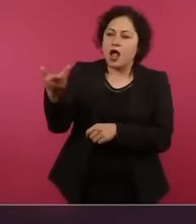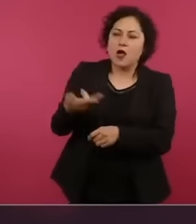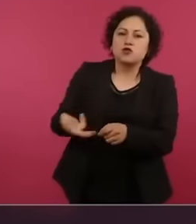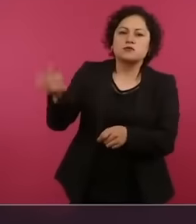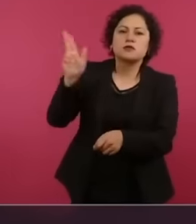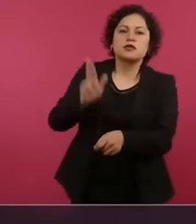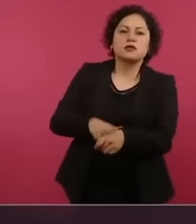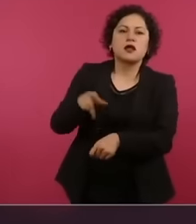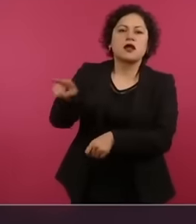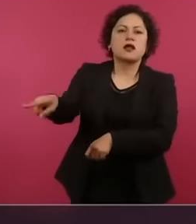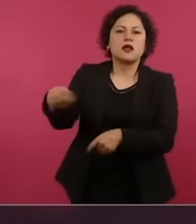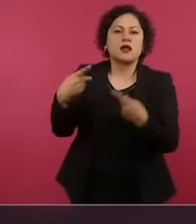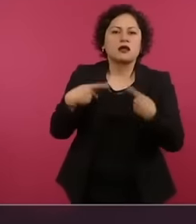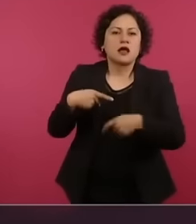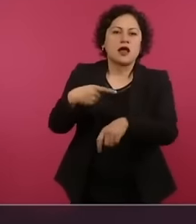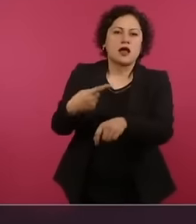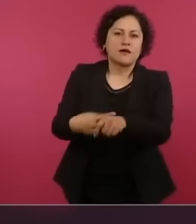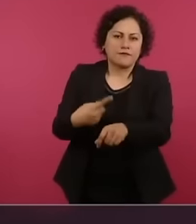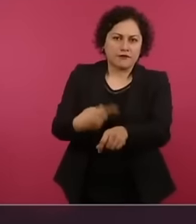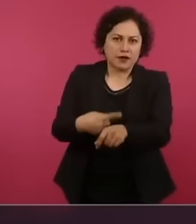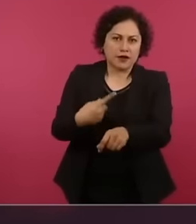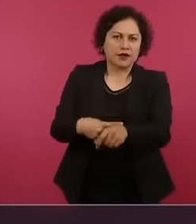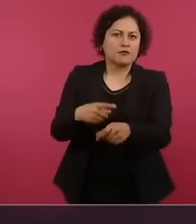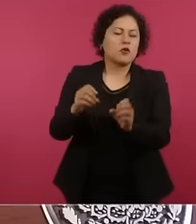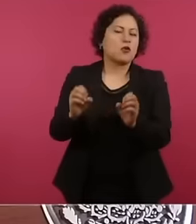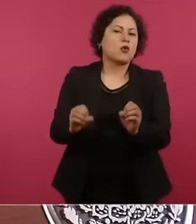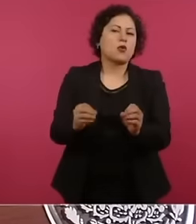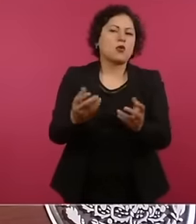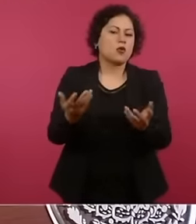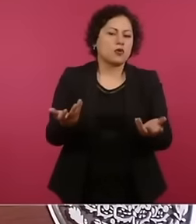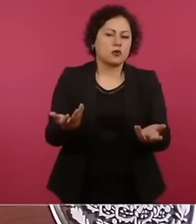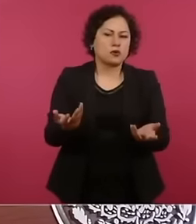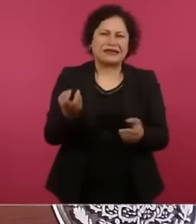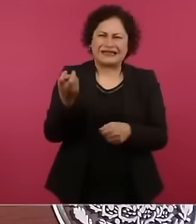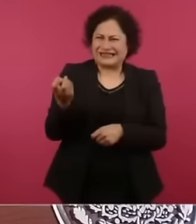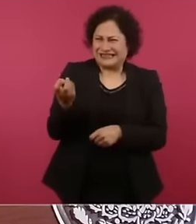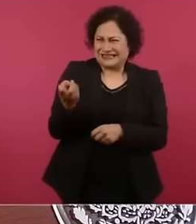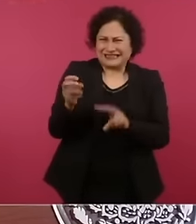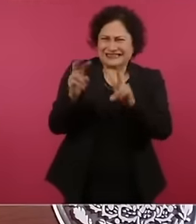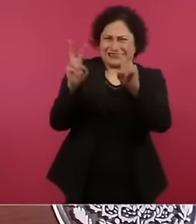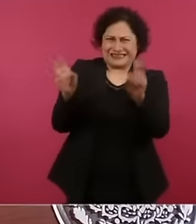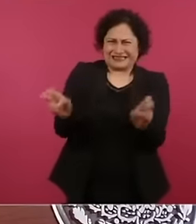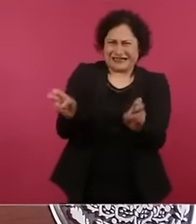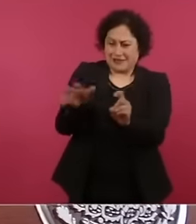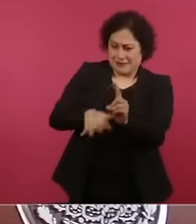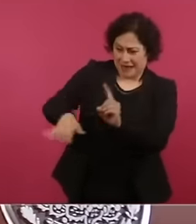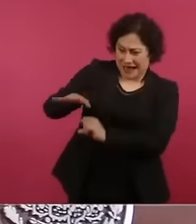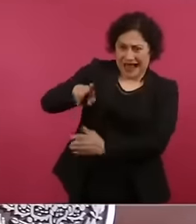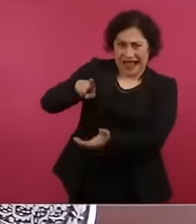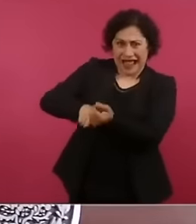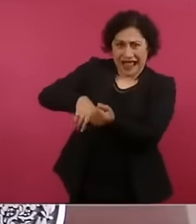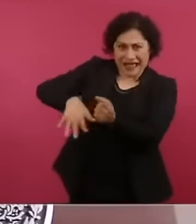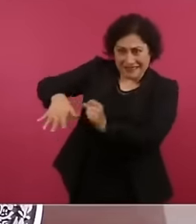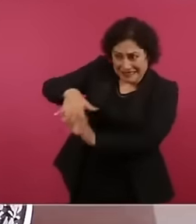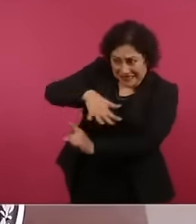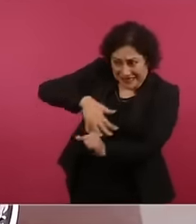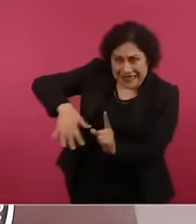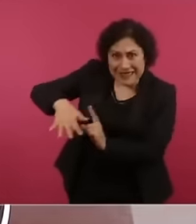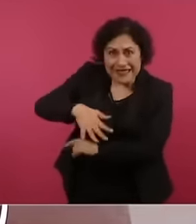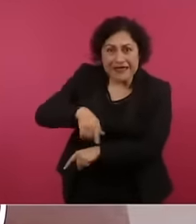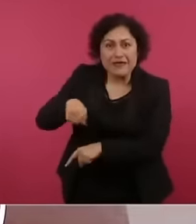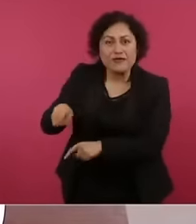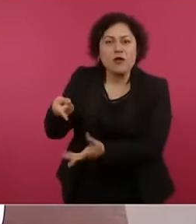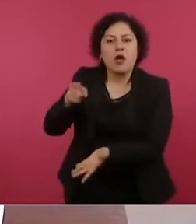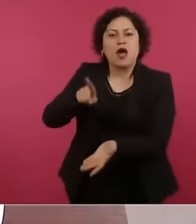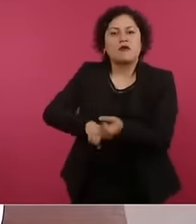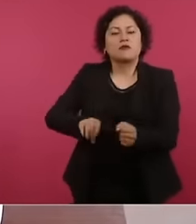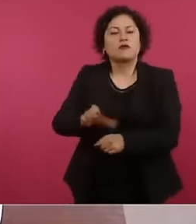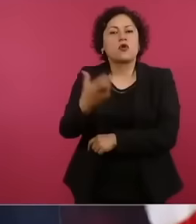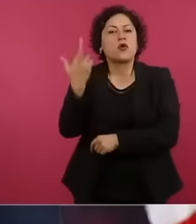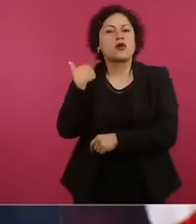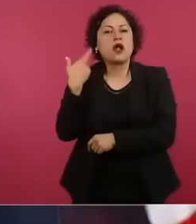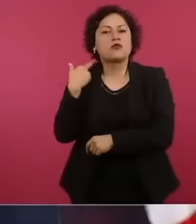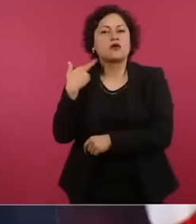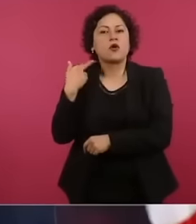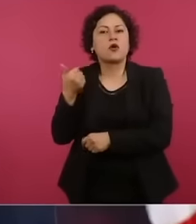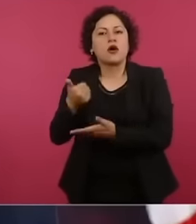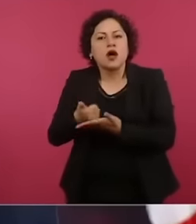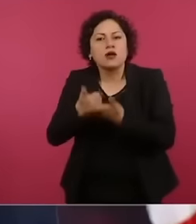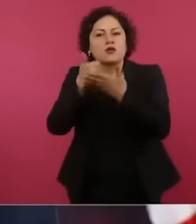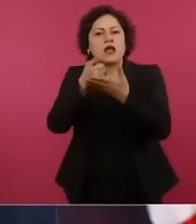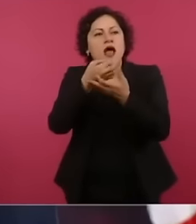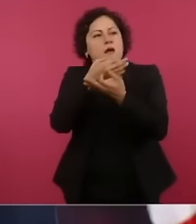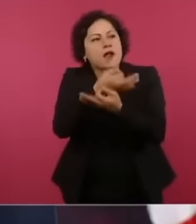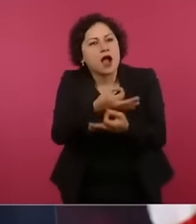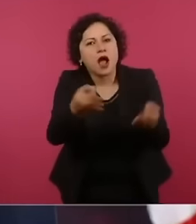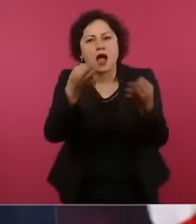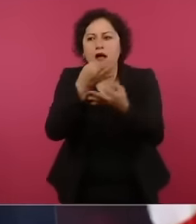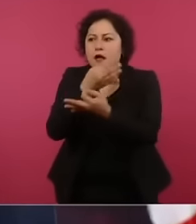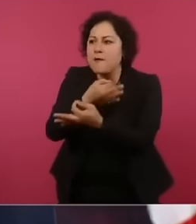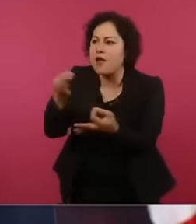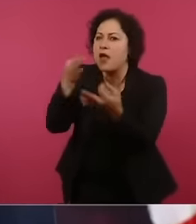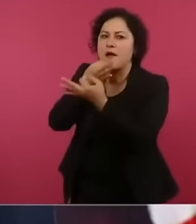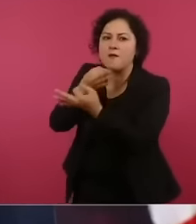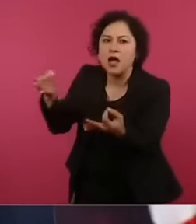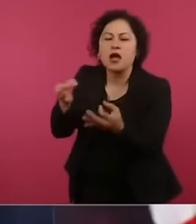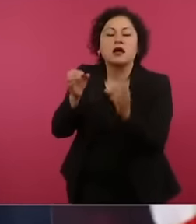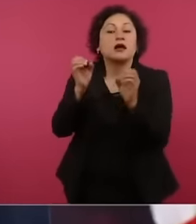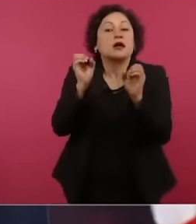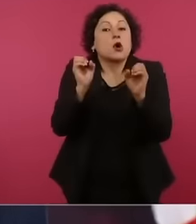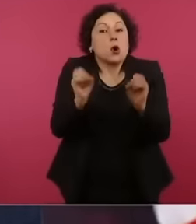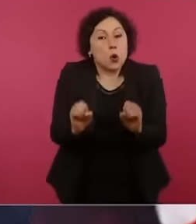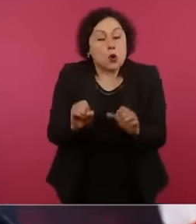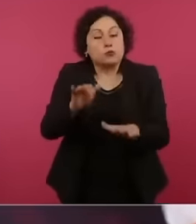he It's already improving and this was said on the radio program or that they should send